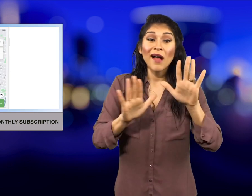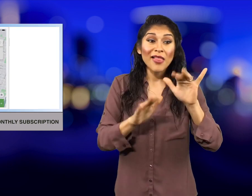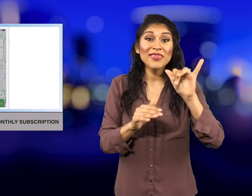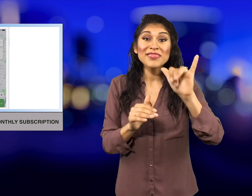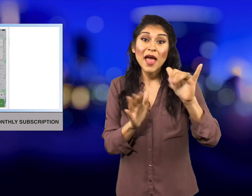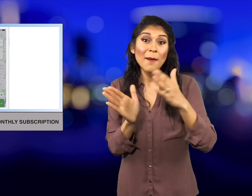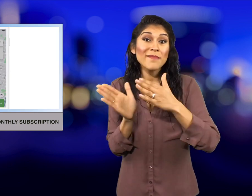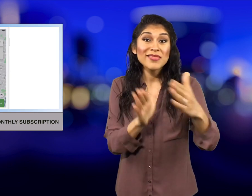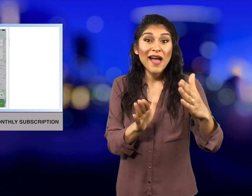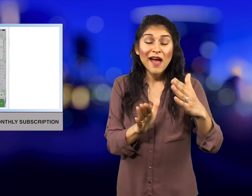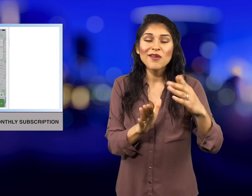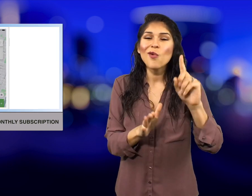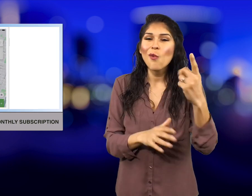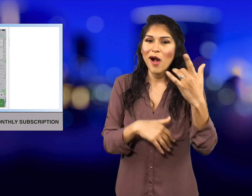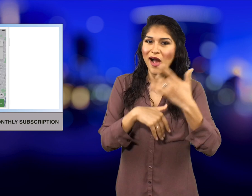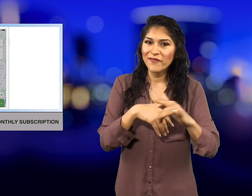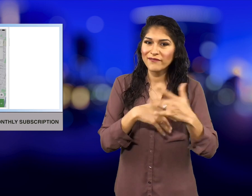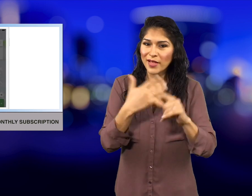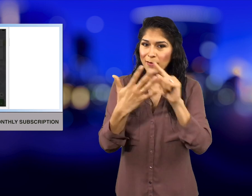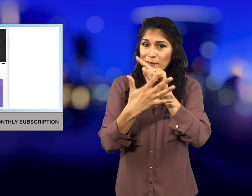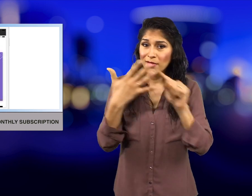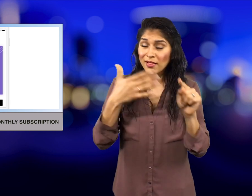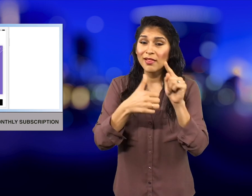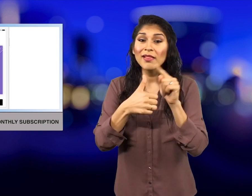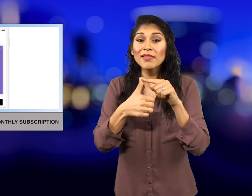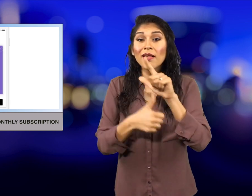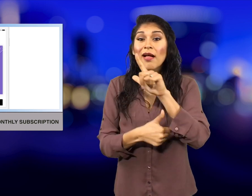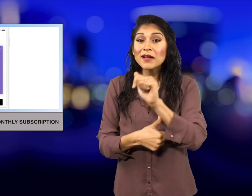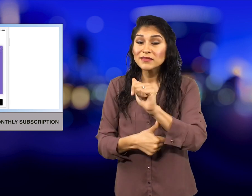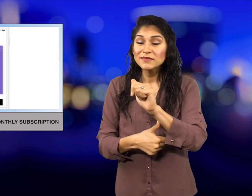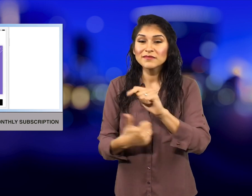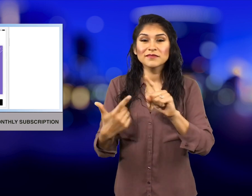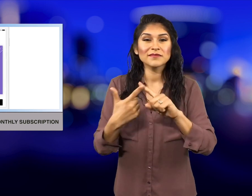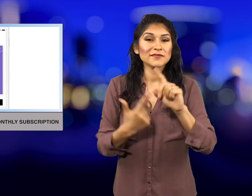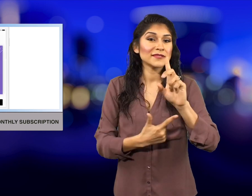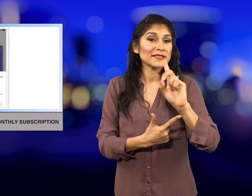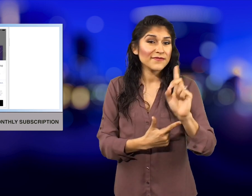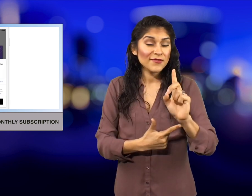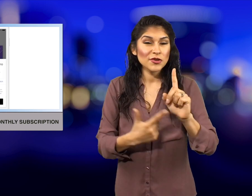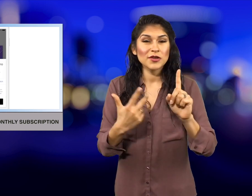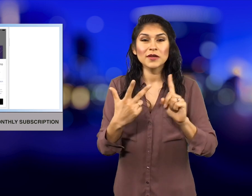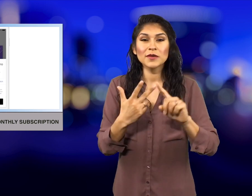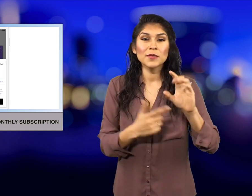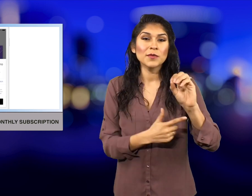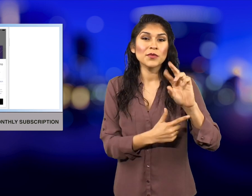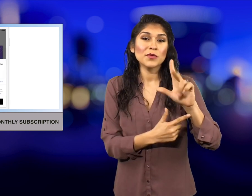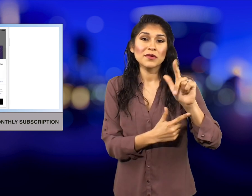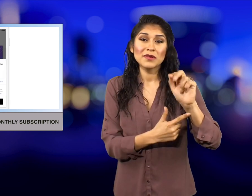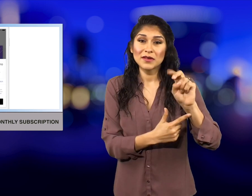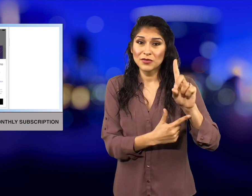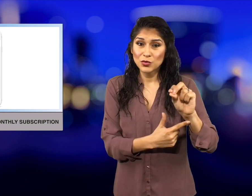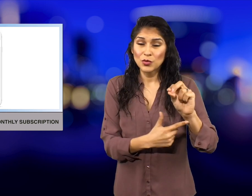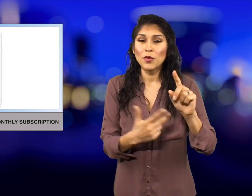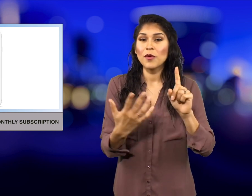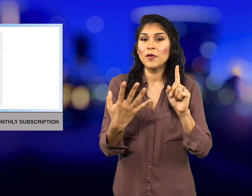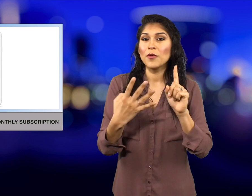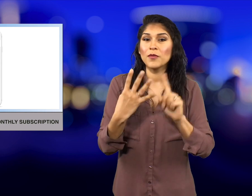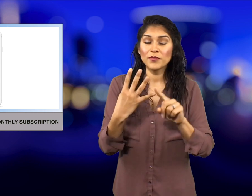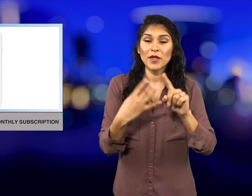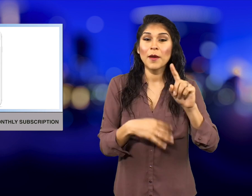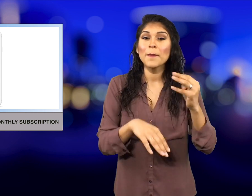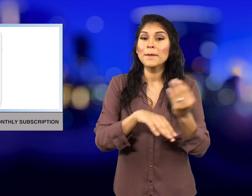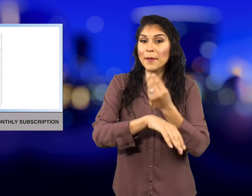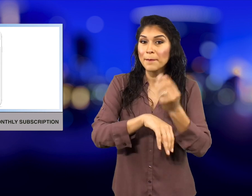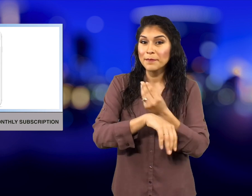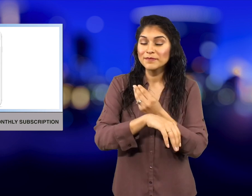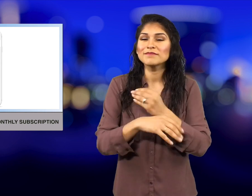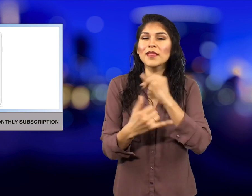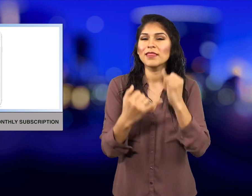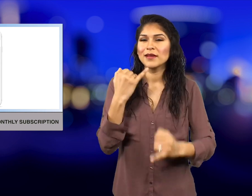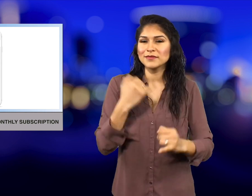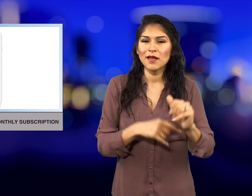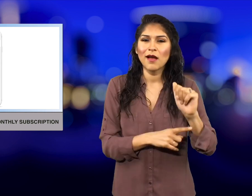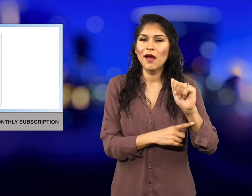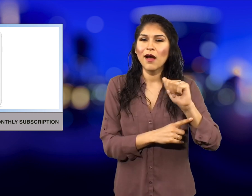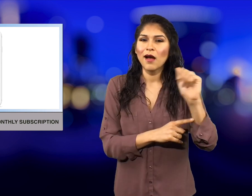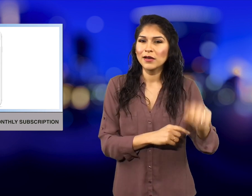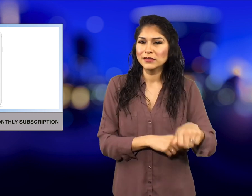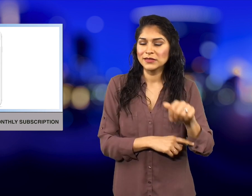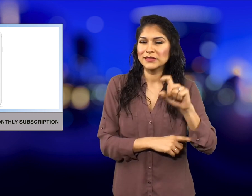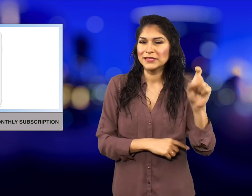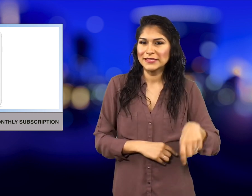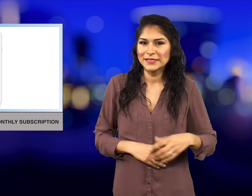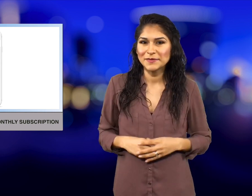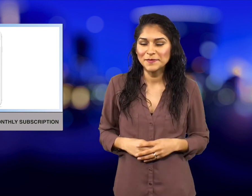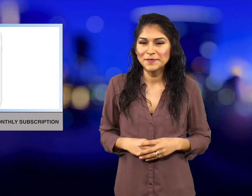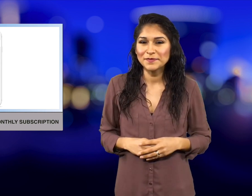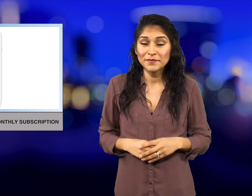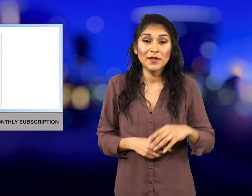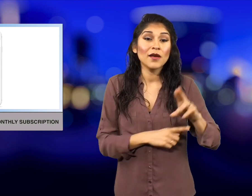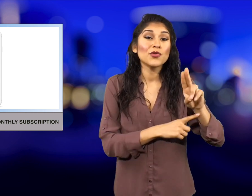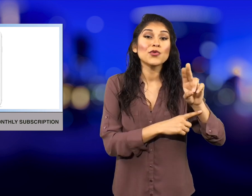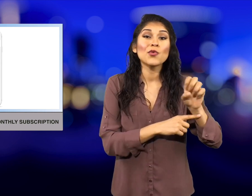The plan is currently available in Los Angeles, Denver, Orlando, Miami and Austin, Texas.